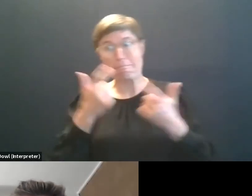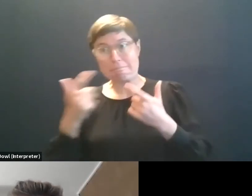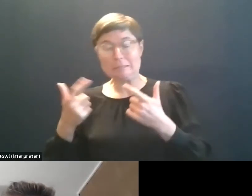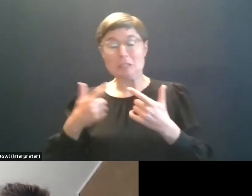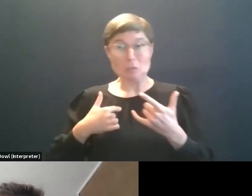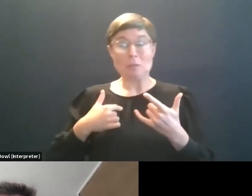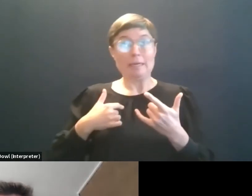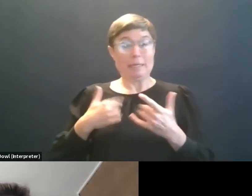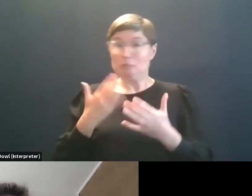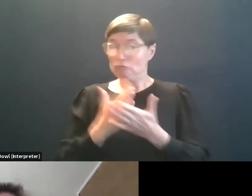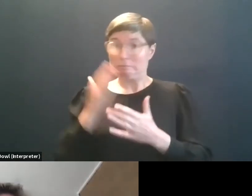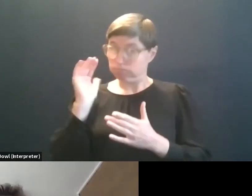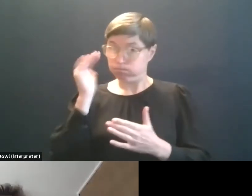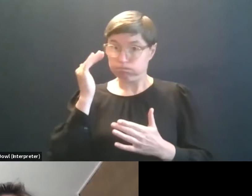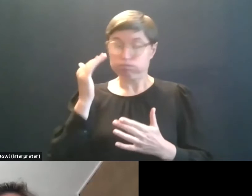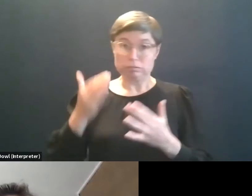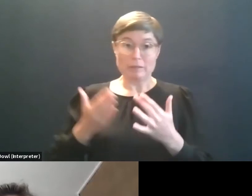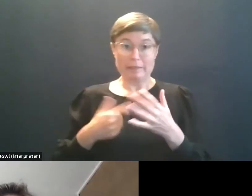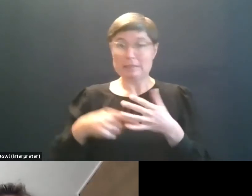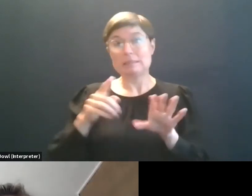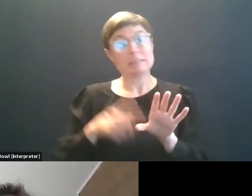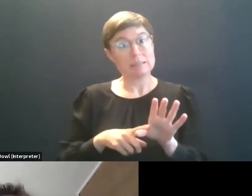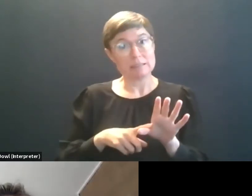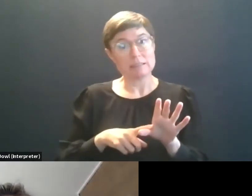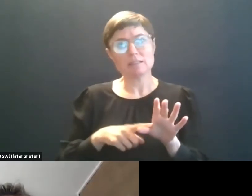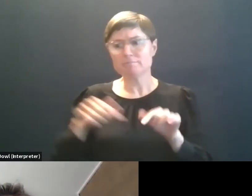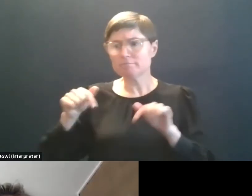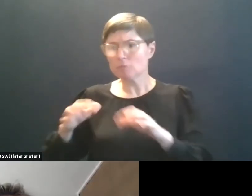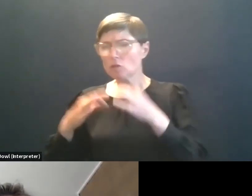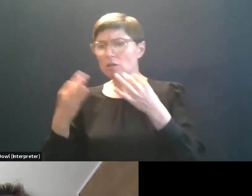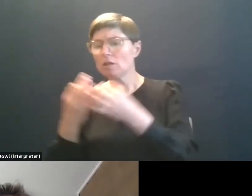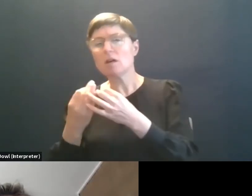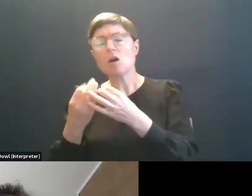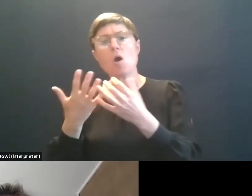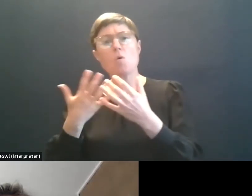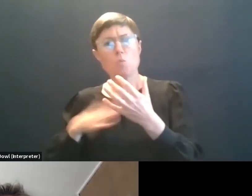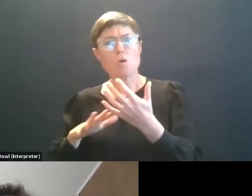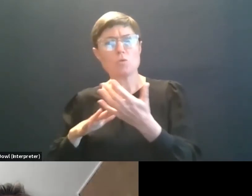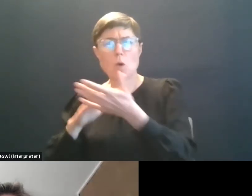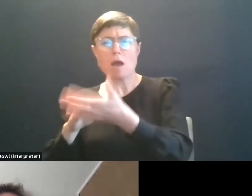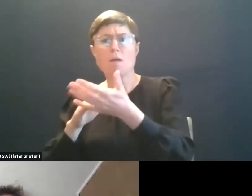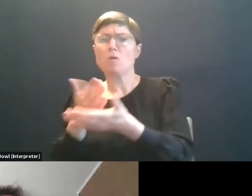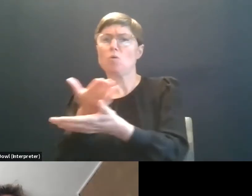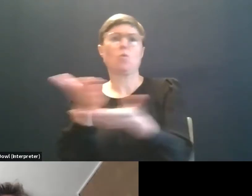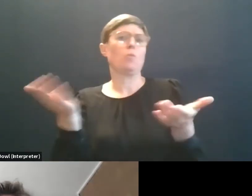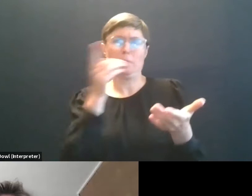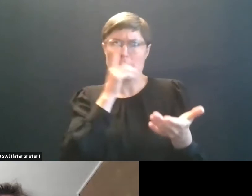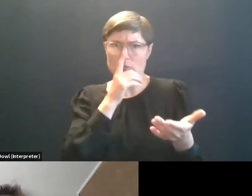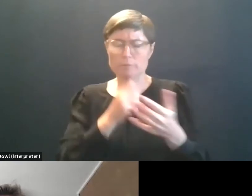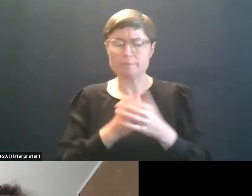this year and we want to be there, Beyond Blue for everyone so we do spend a lot of